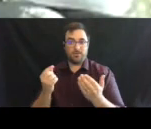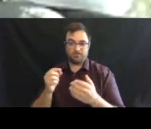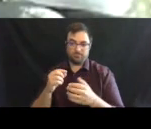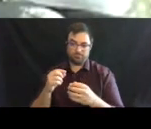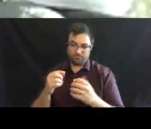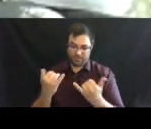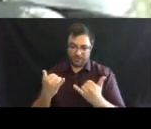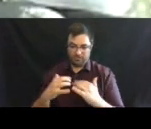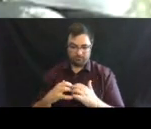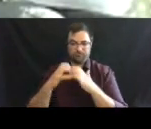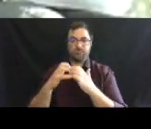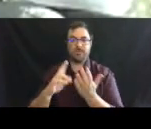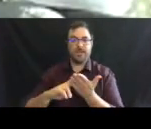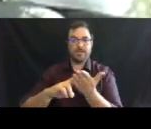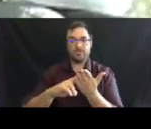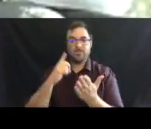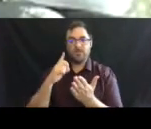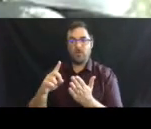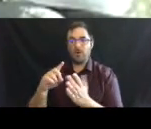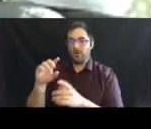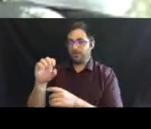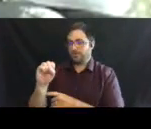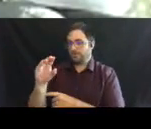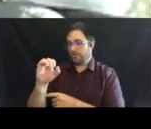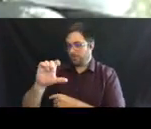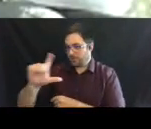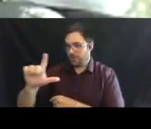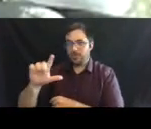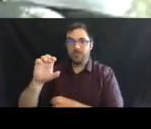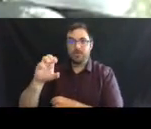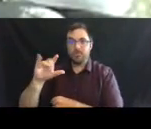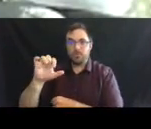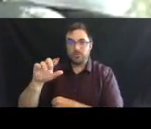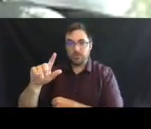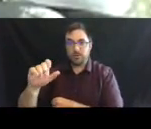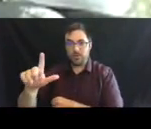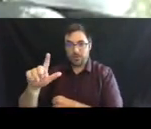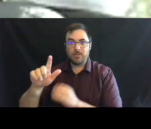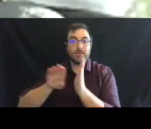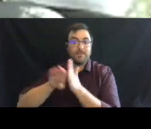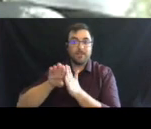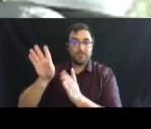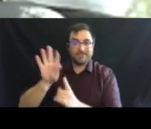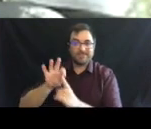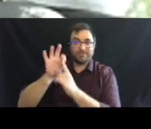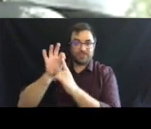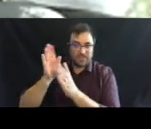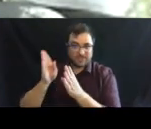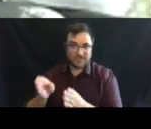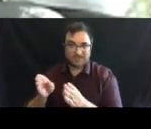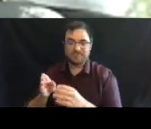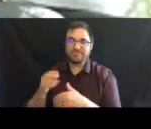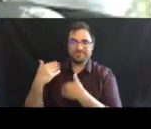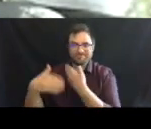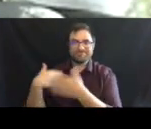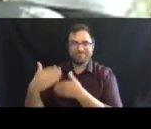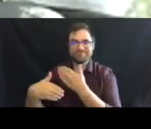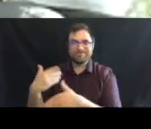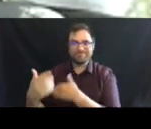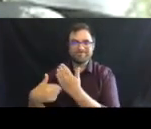a social emotional development specialist. It's a an ongoing sort of process of contracting for that.